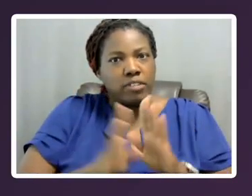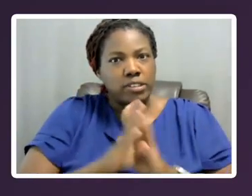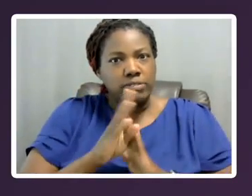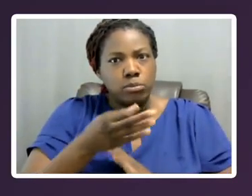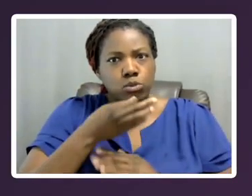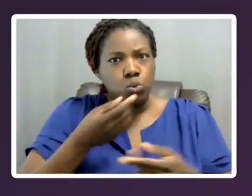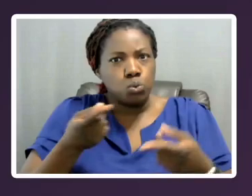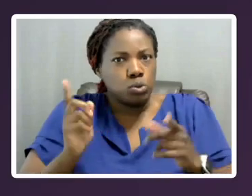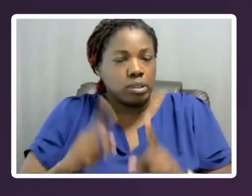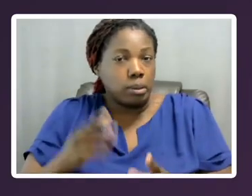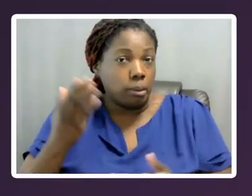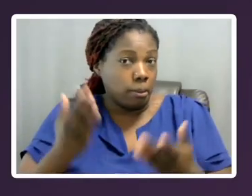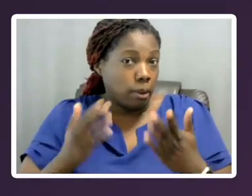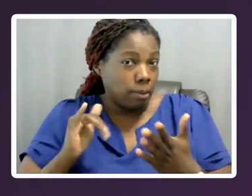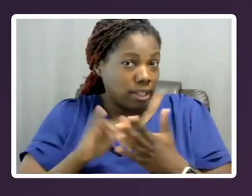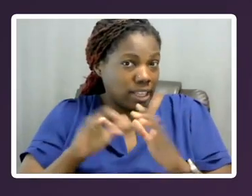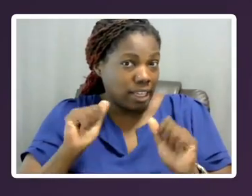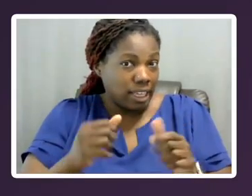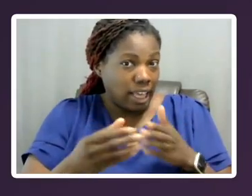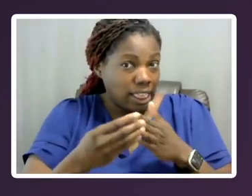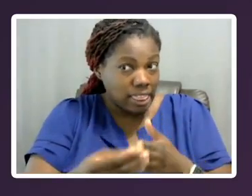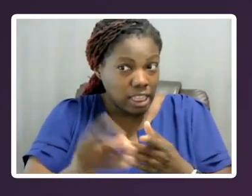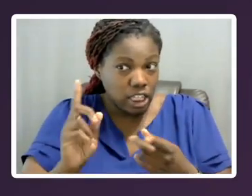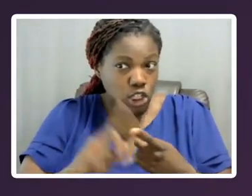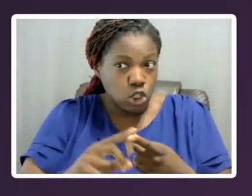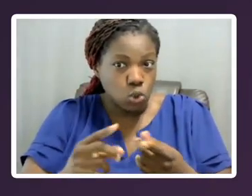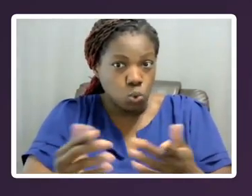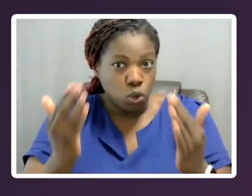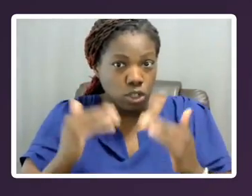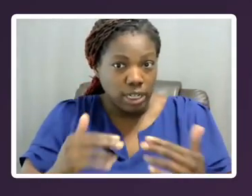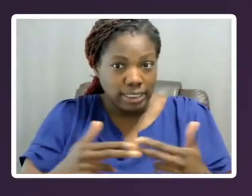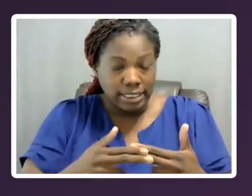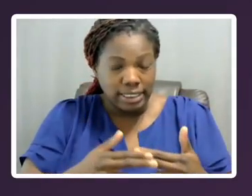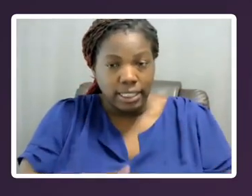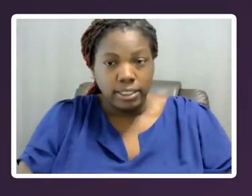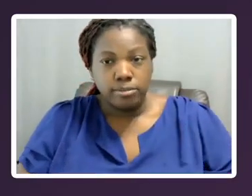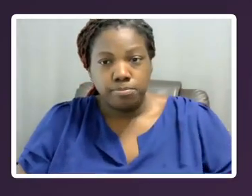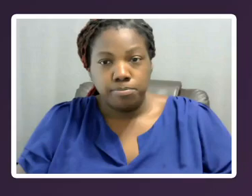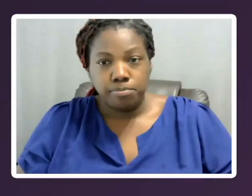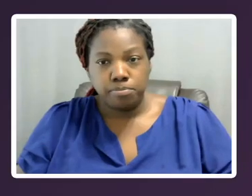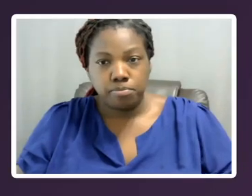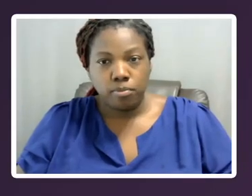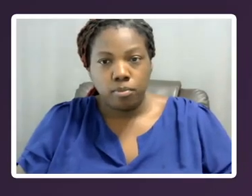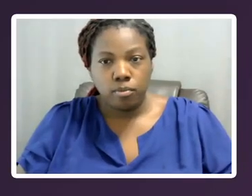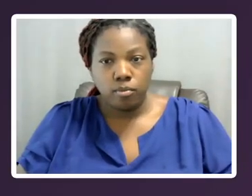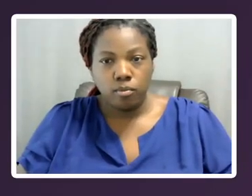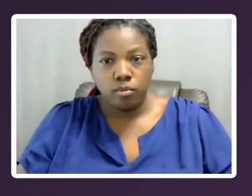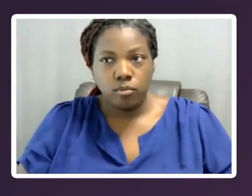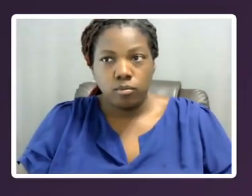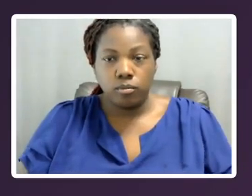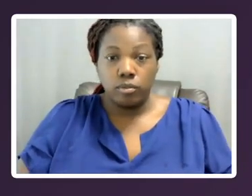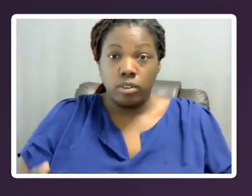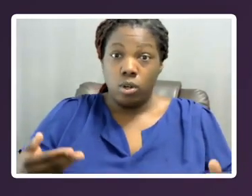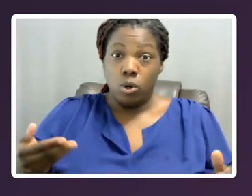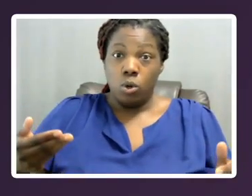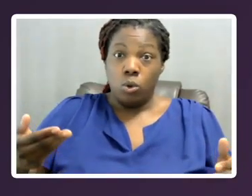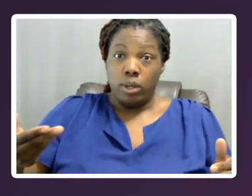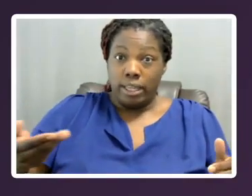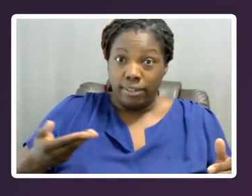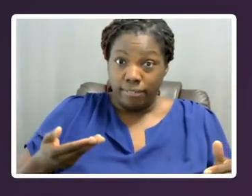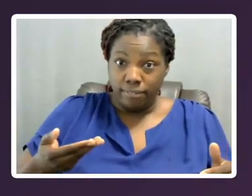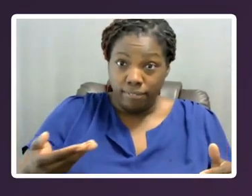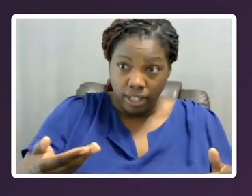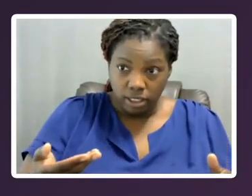that could take us to our next slide. We have -- we invite you to -- oh, maybe then it showed --